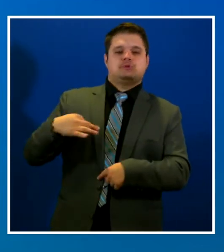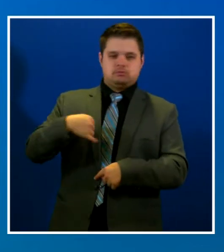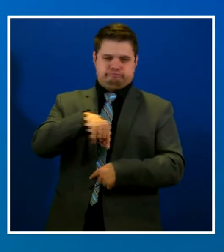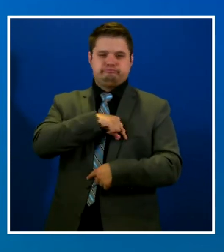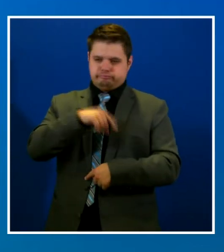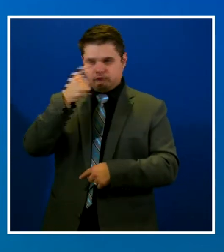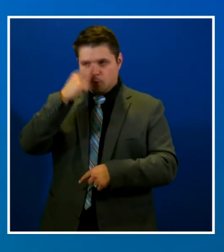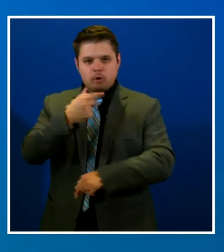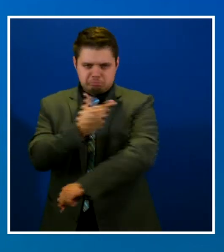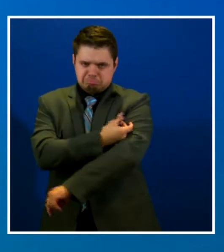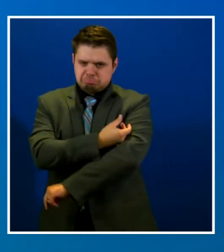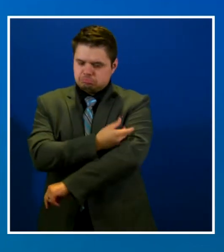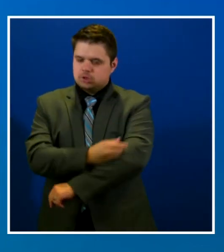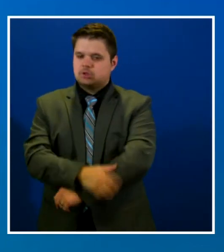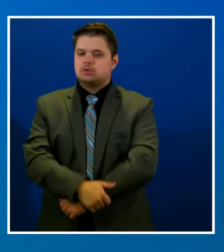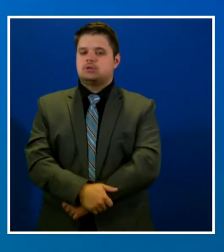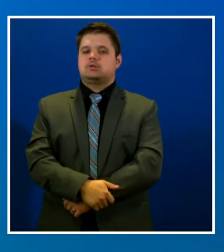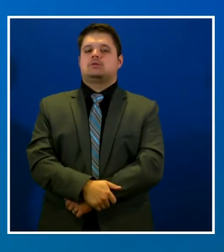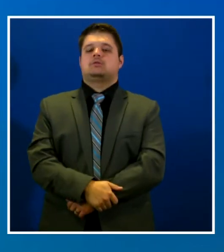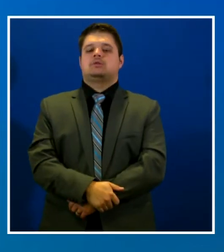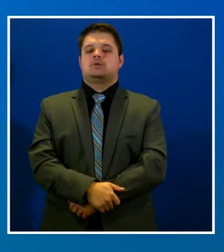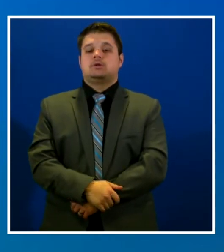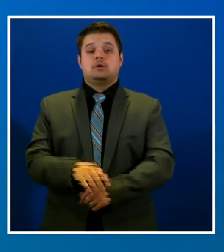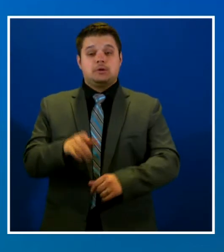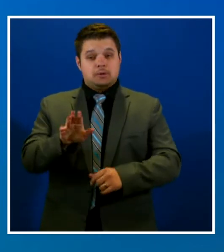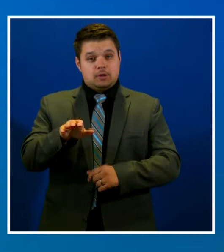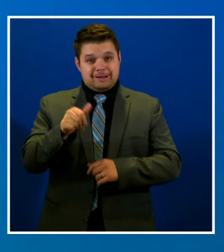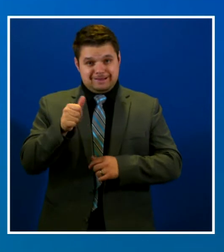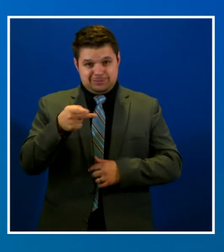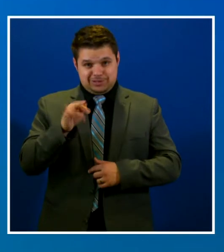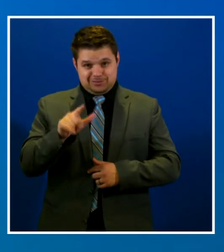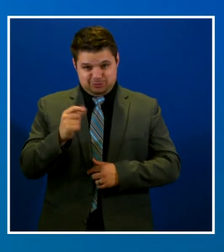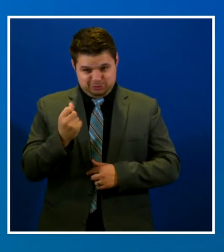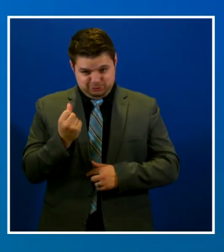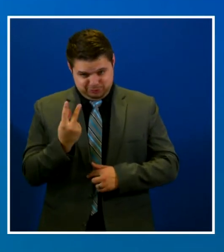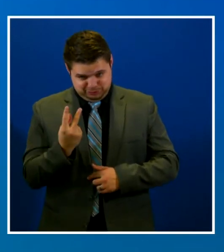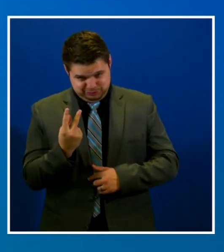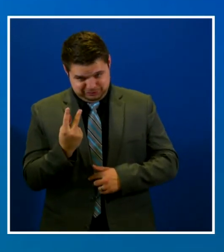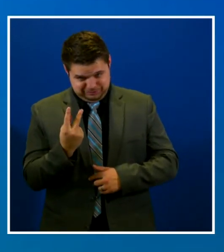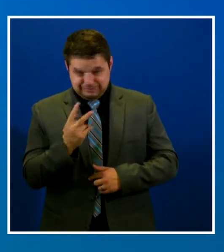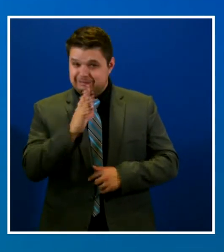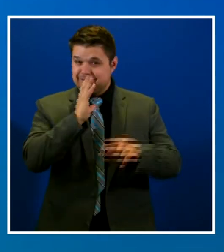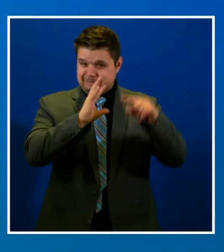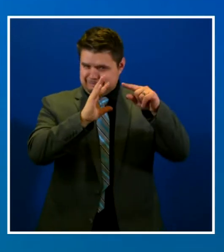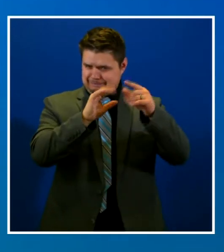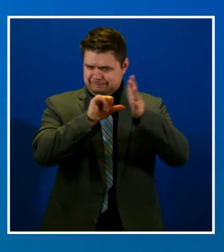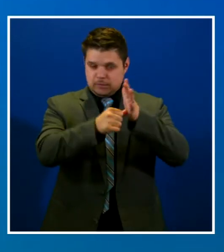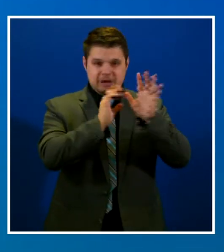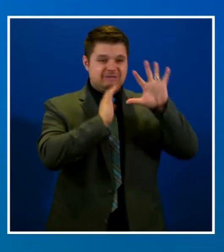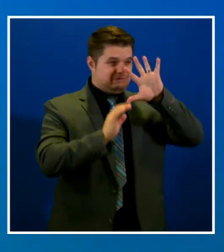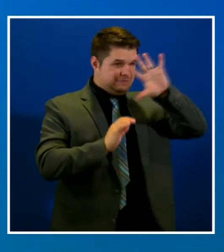Okay. So again, April 12th are for 50 and older or with any